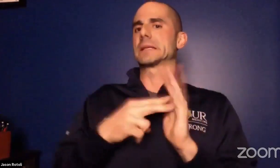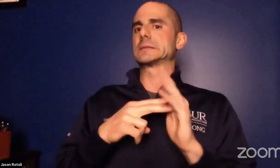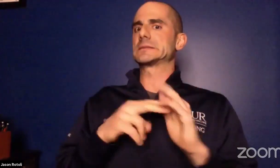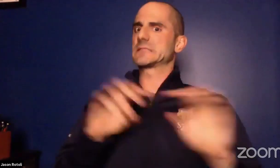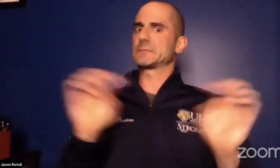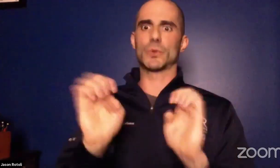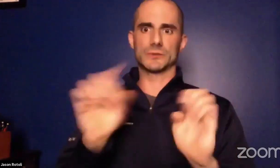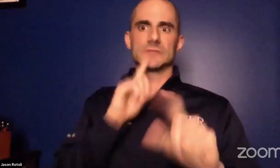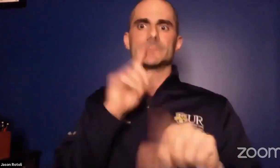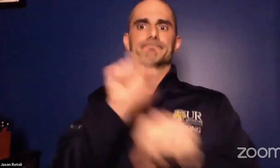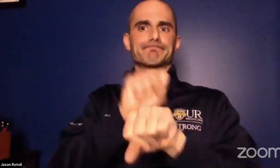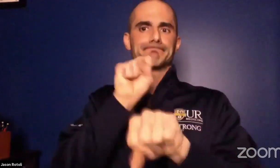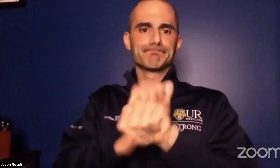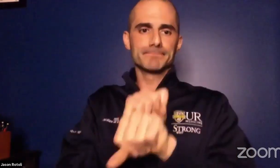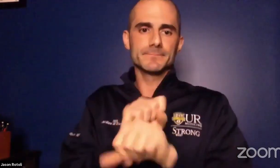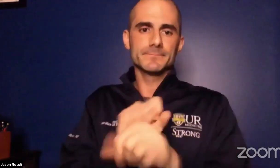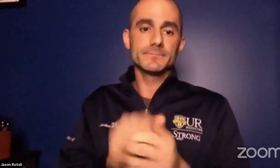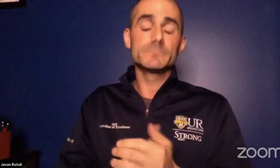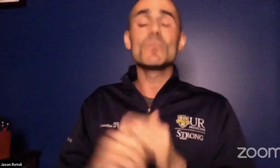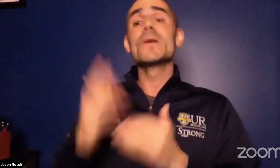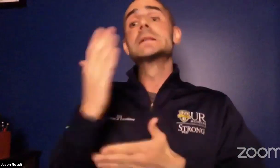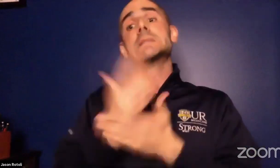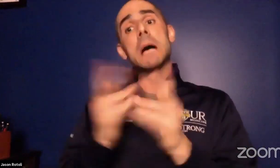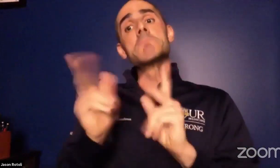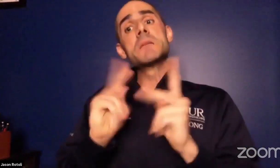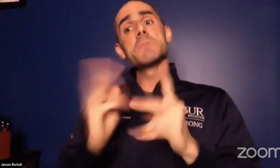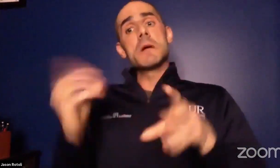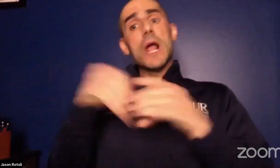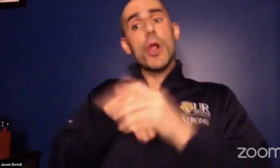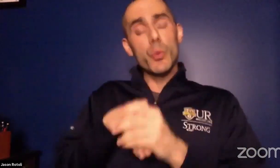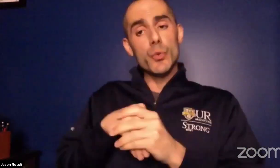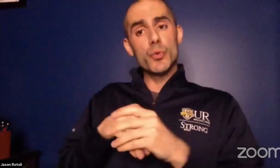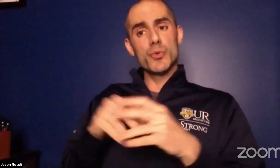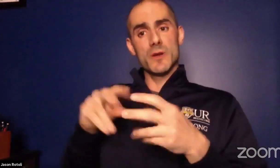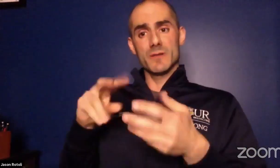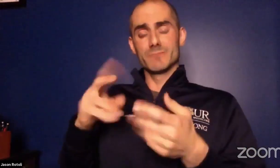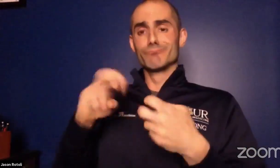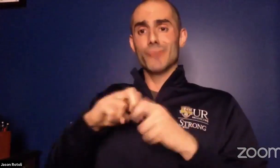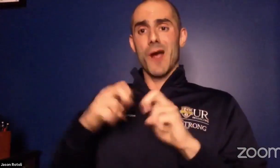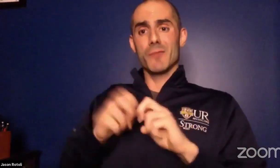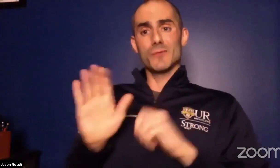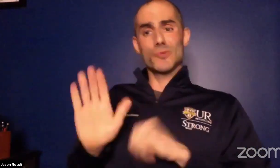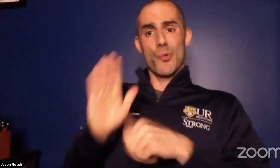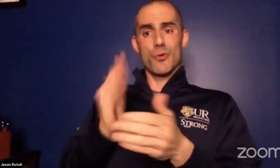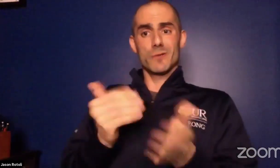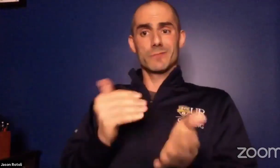It's anything that if you -- it's something that happens quickly.